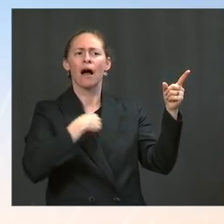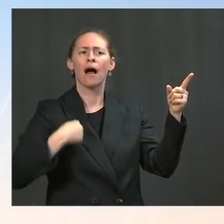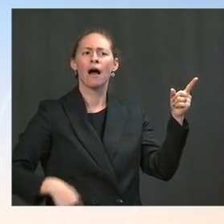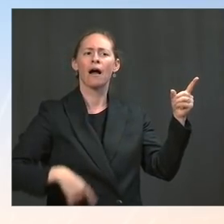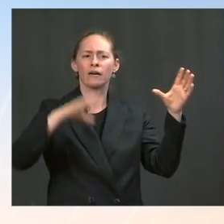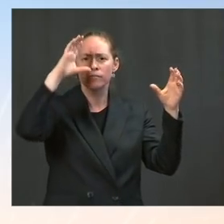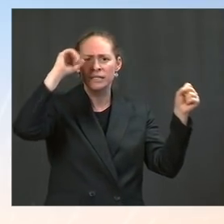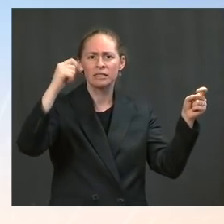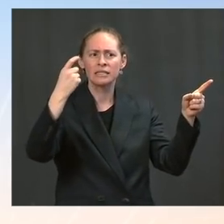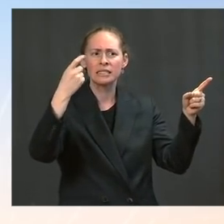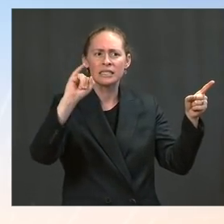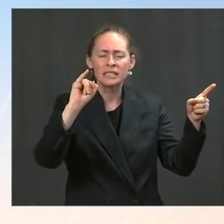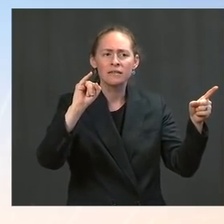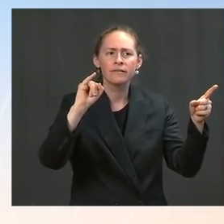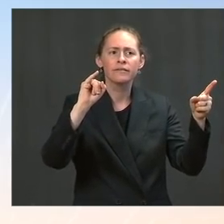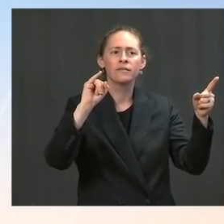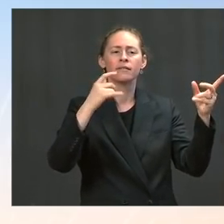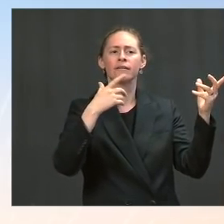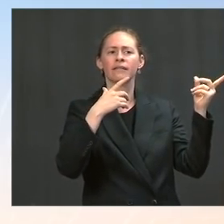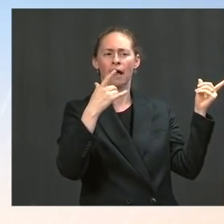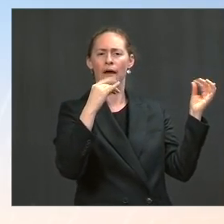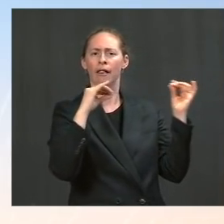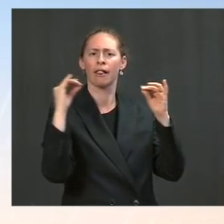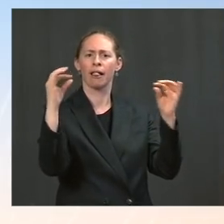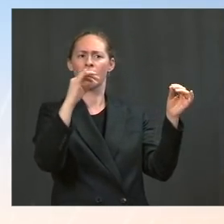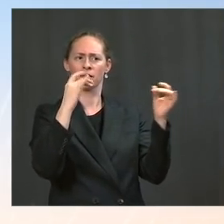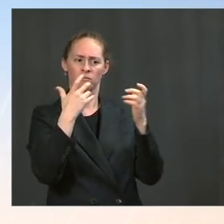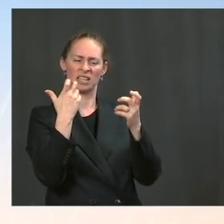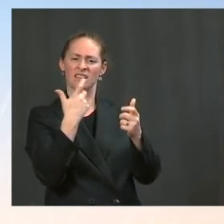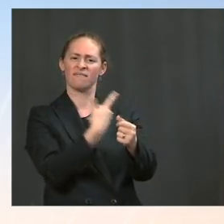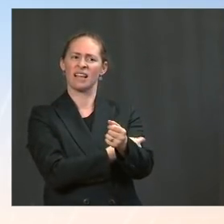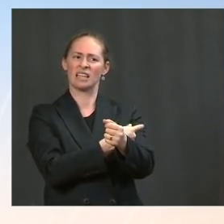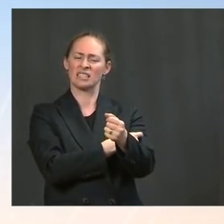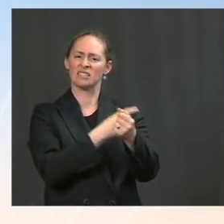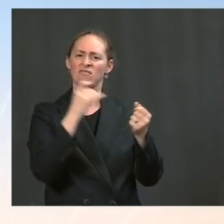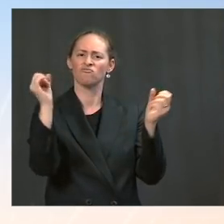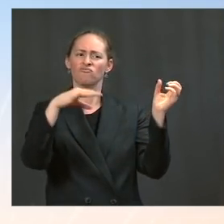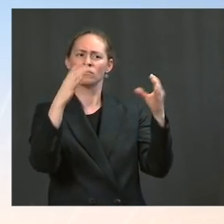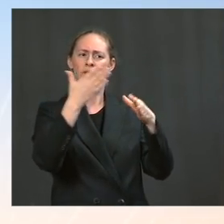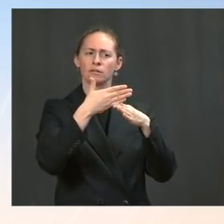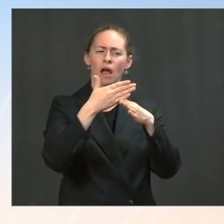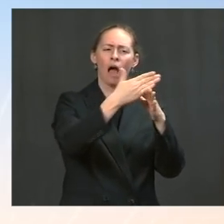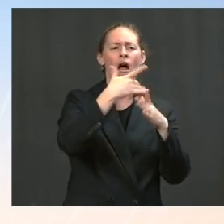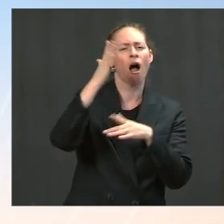My question is the mechanism of it. We know that APEC supports the TRIPS waiver, as does President Biden.